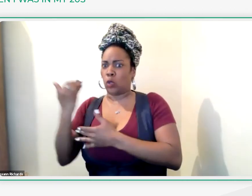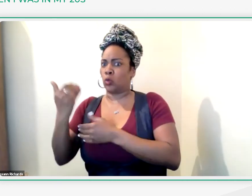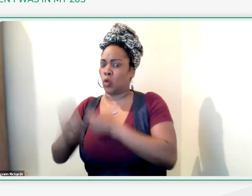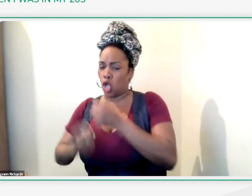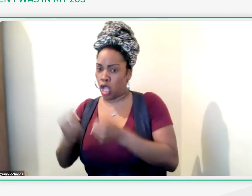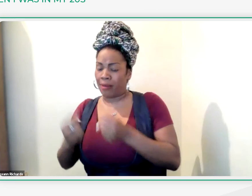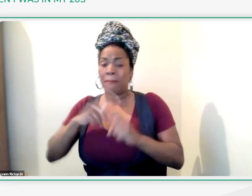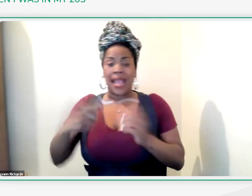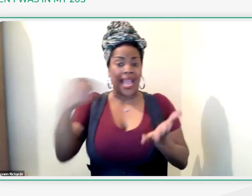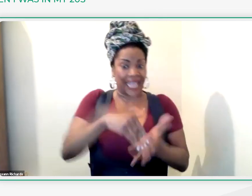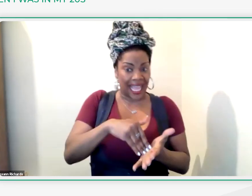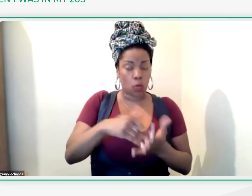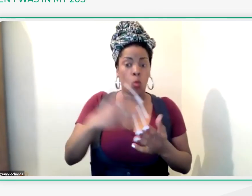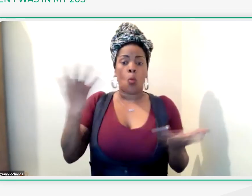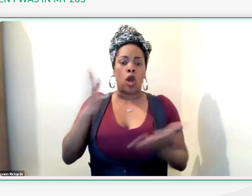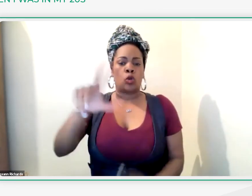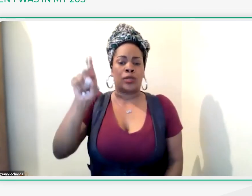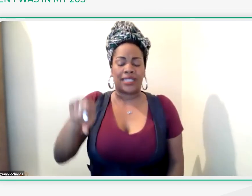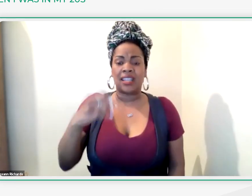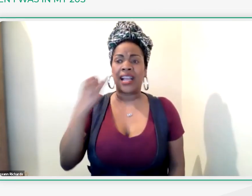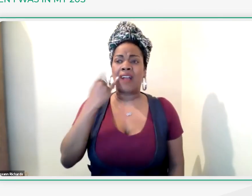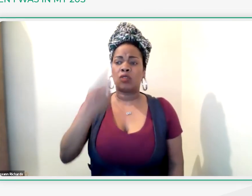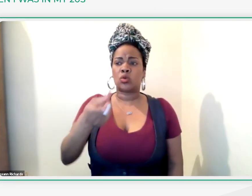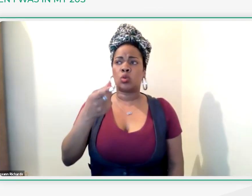well, and the depreciation is not going to be that much.